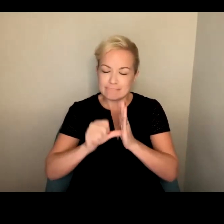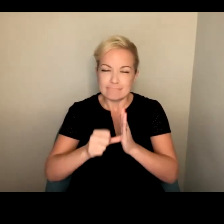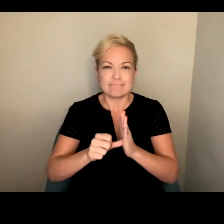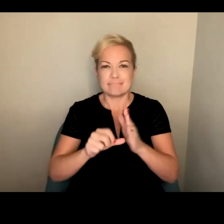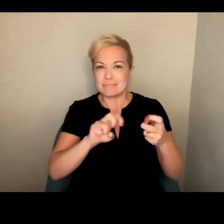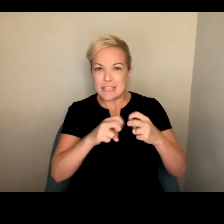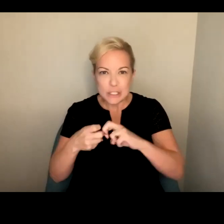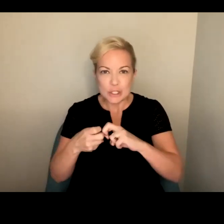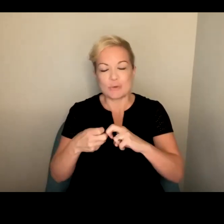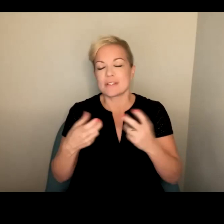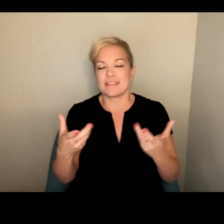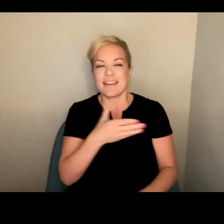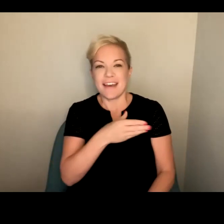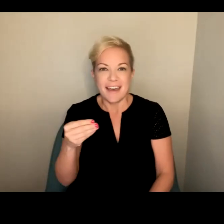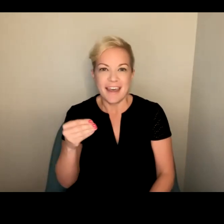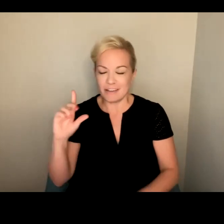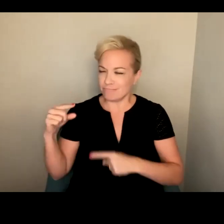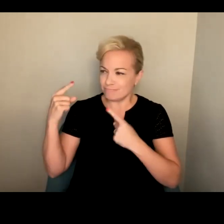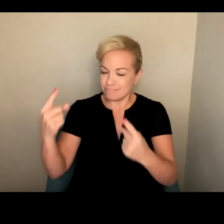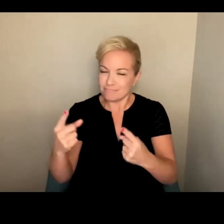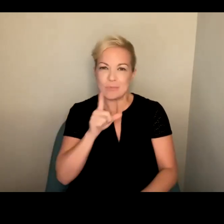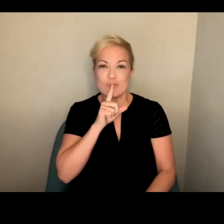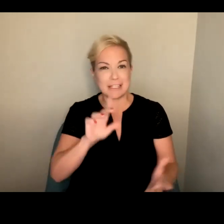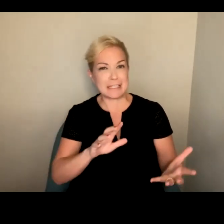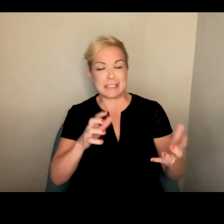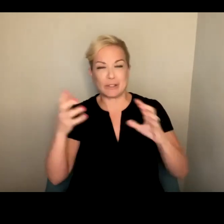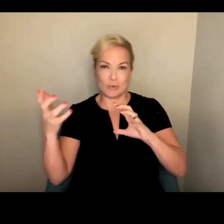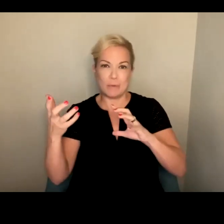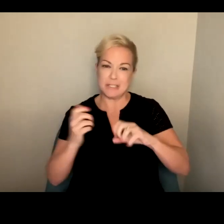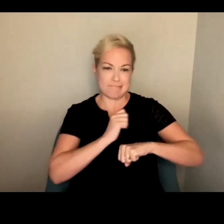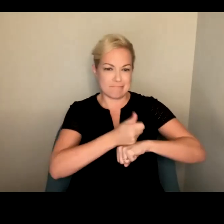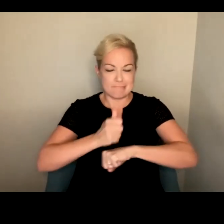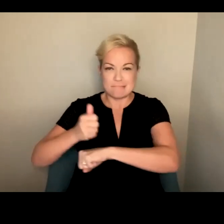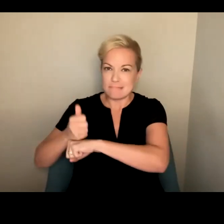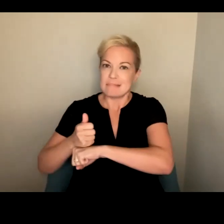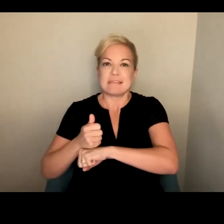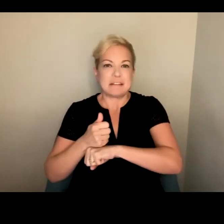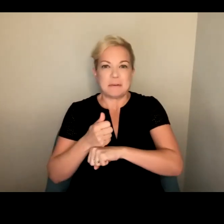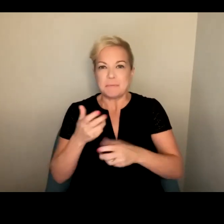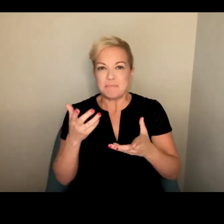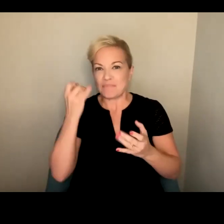disrupting age-old formulas for what we expect to find within the confines of museums.